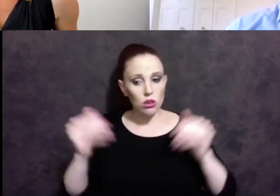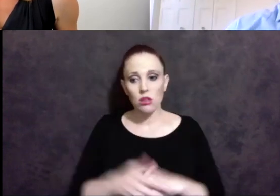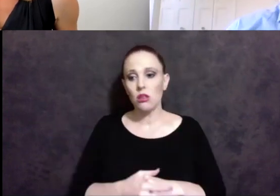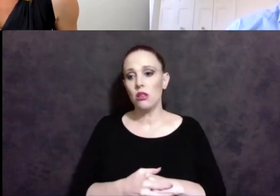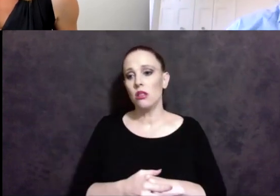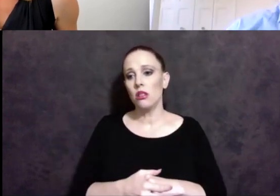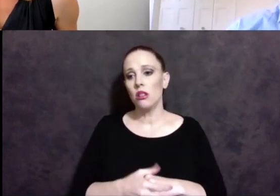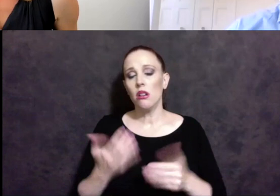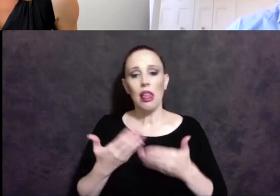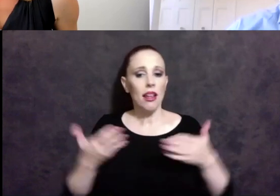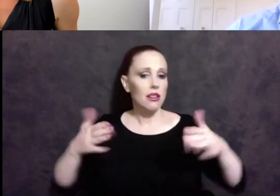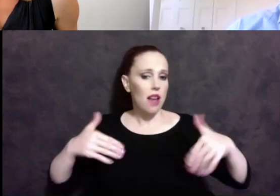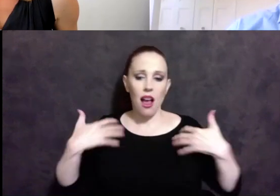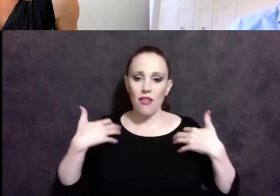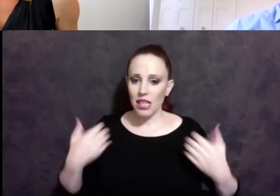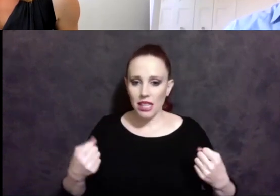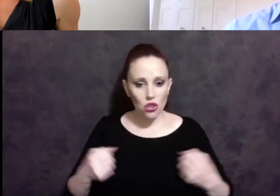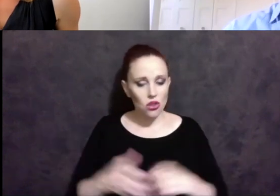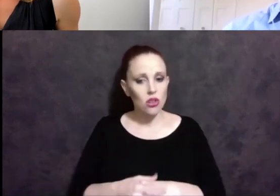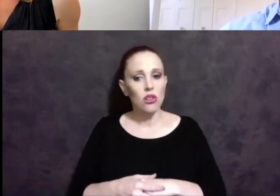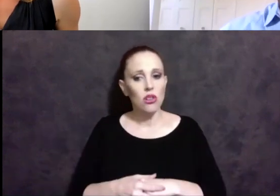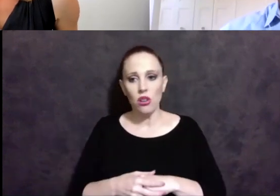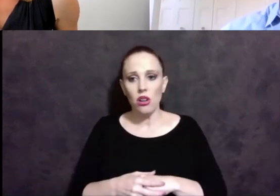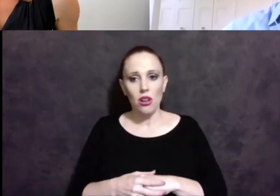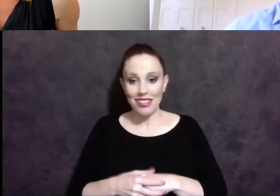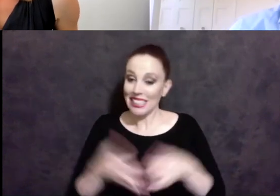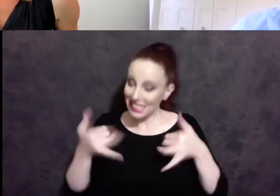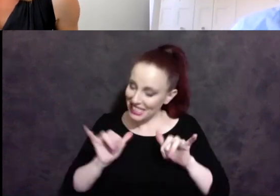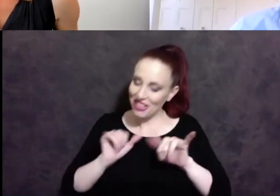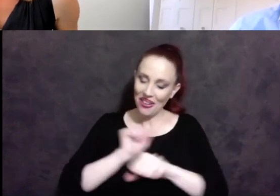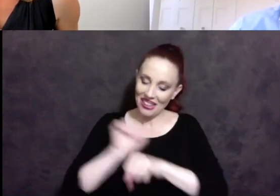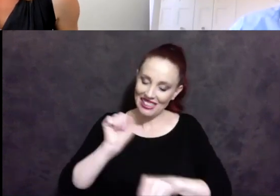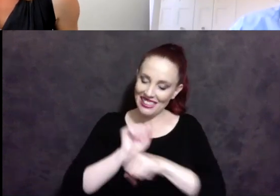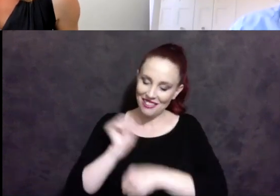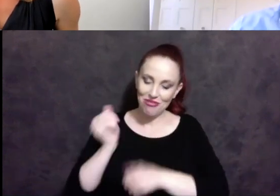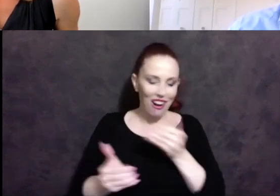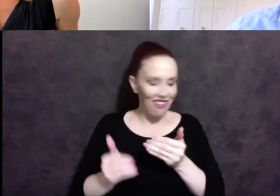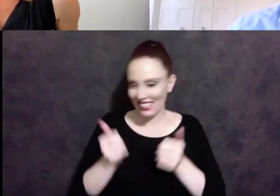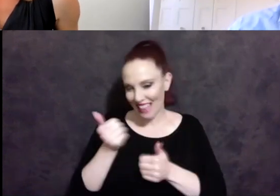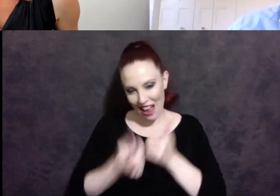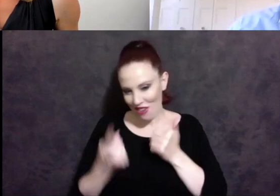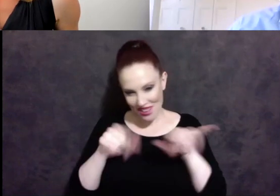have not healed from and things that are still a work in progress as we all are in some ways